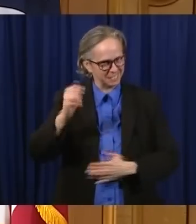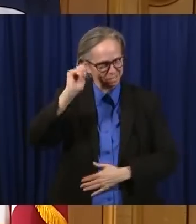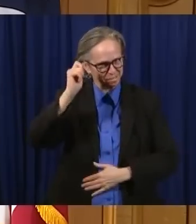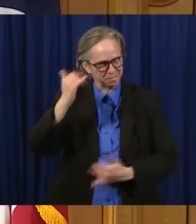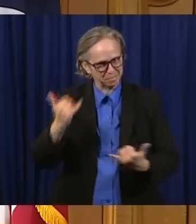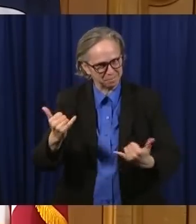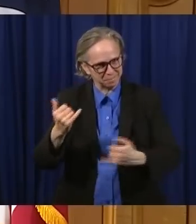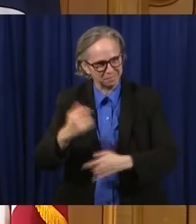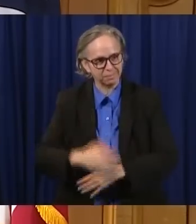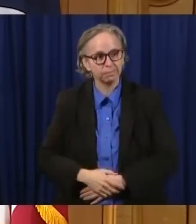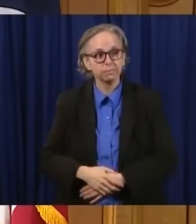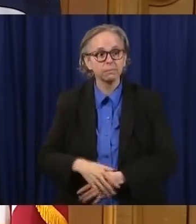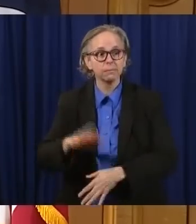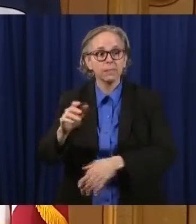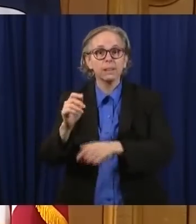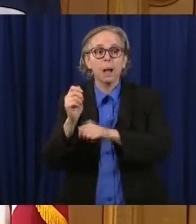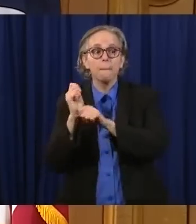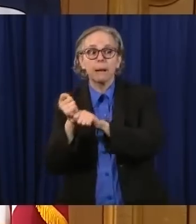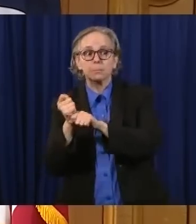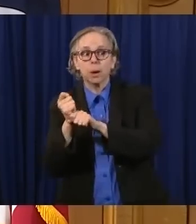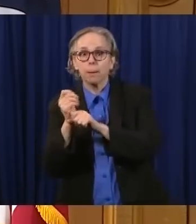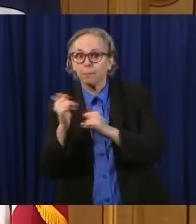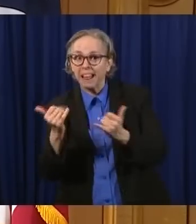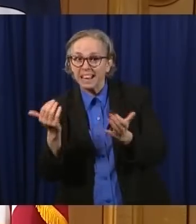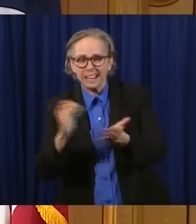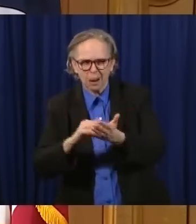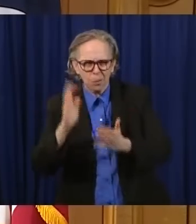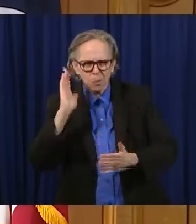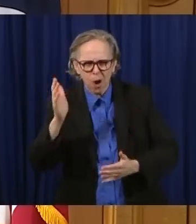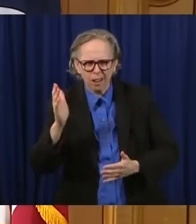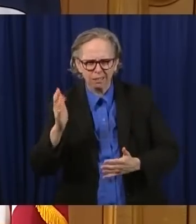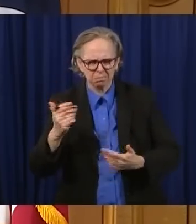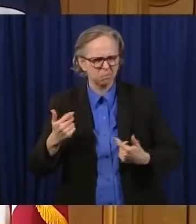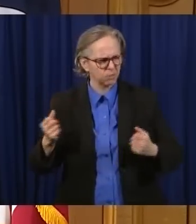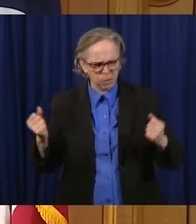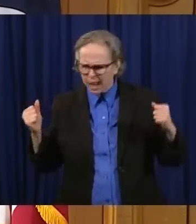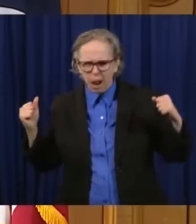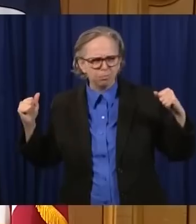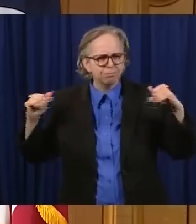TEAM USED TO BE CALLED THE MOONSHINERS YEARS AND YEARS AGO.